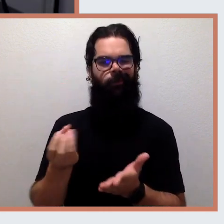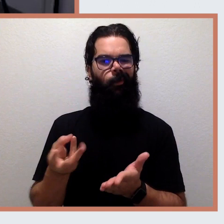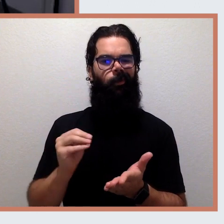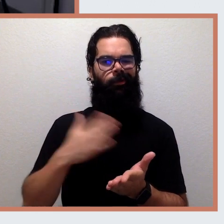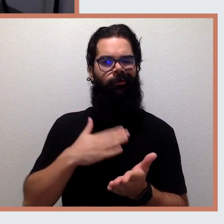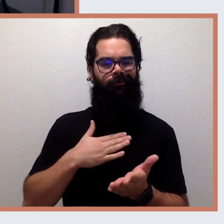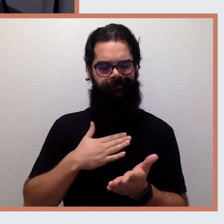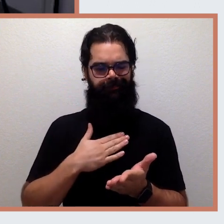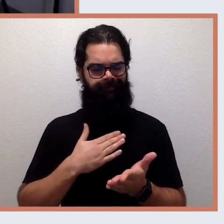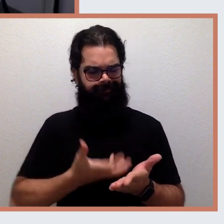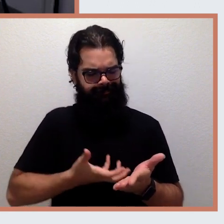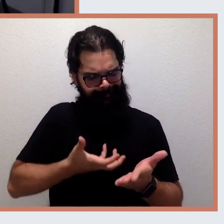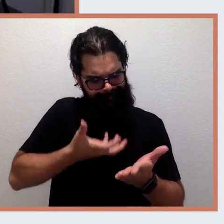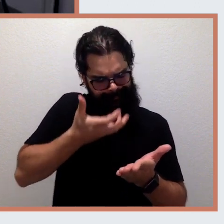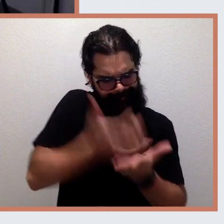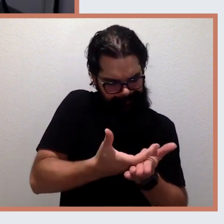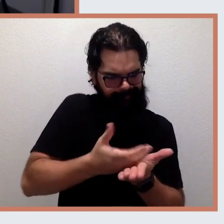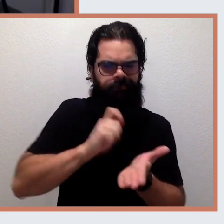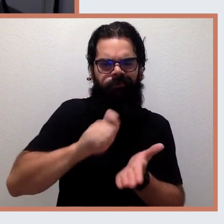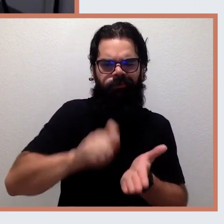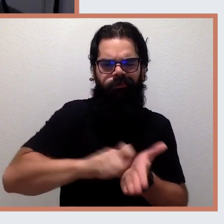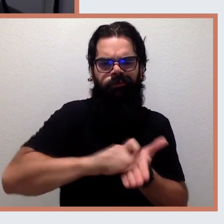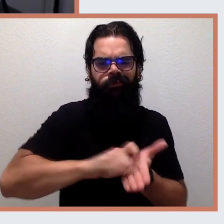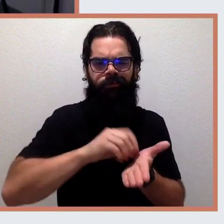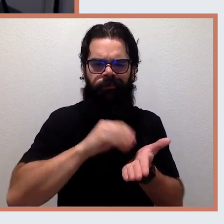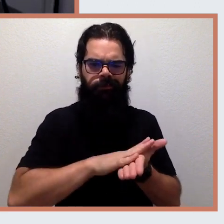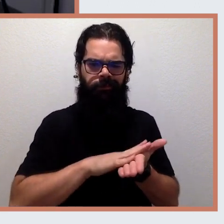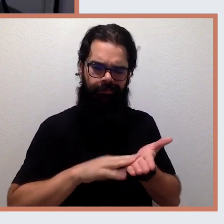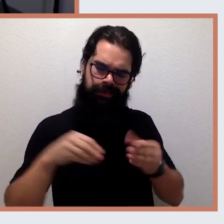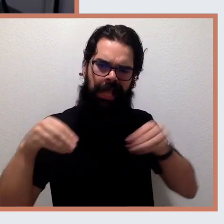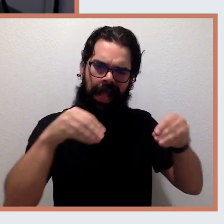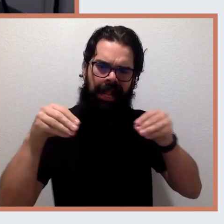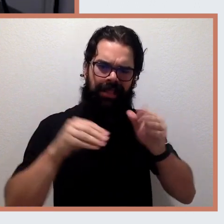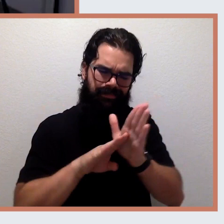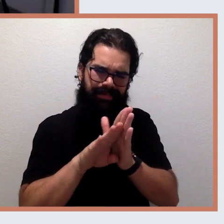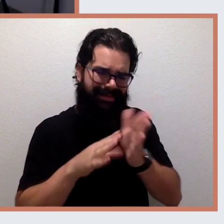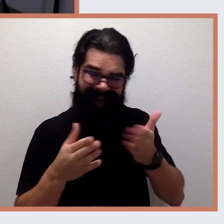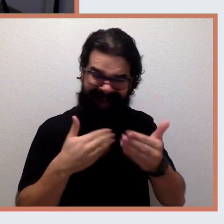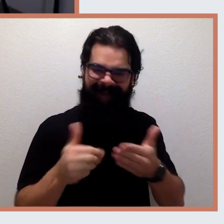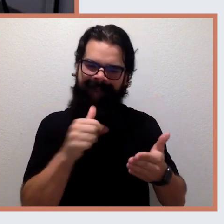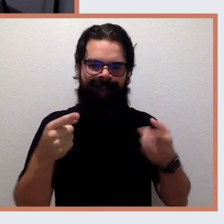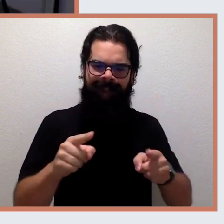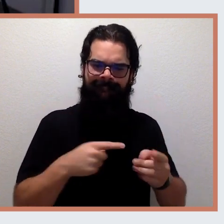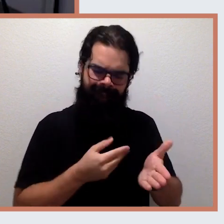Show them the way, right. That's why I'm writing my own projects from my eyes,